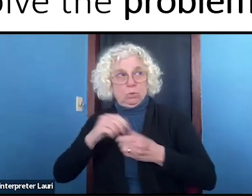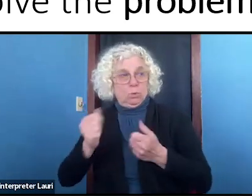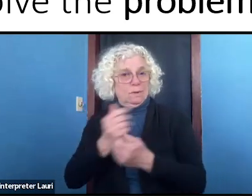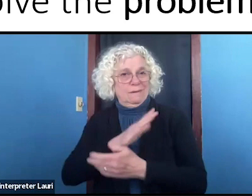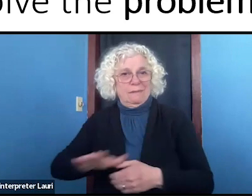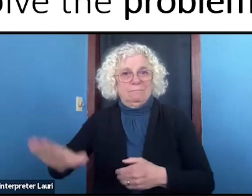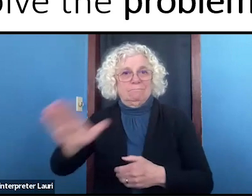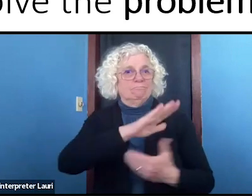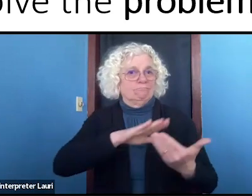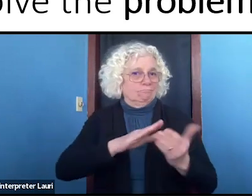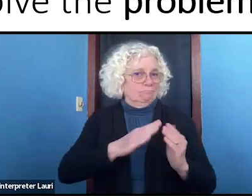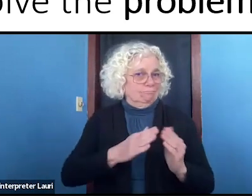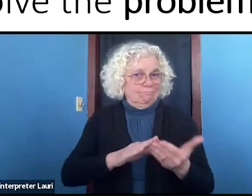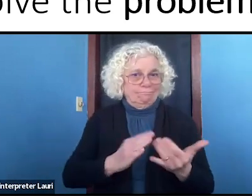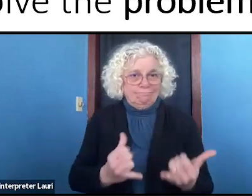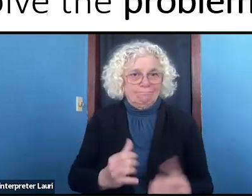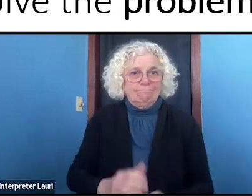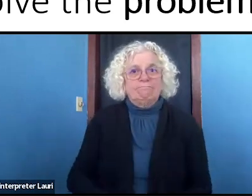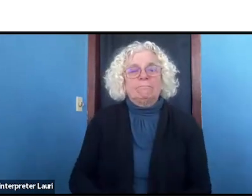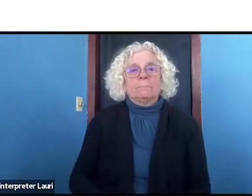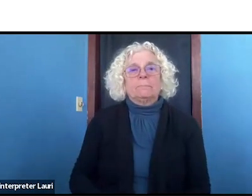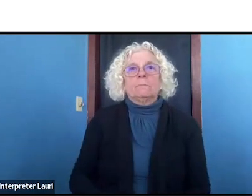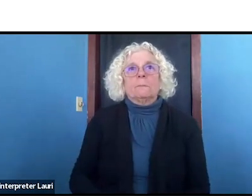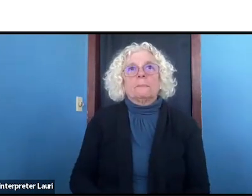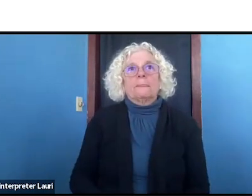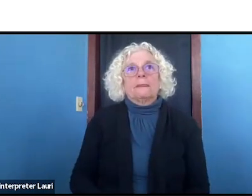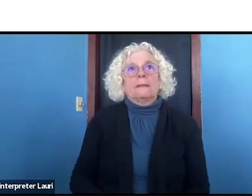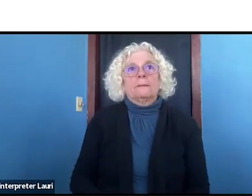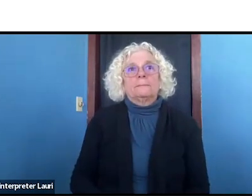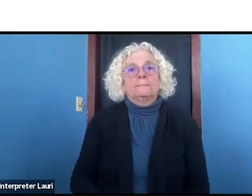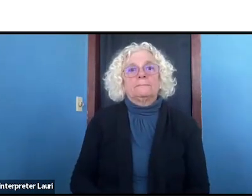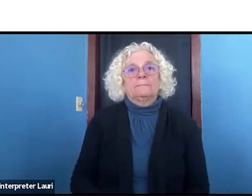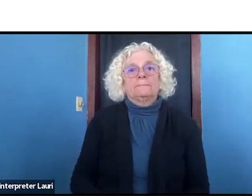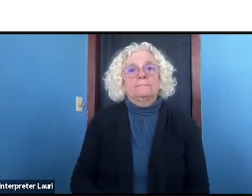Next slide. So I'm going to start